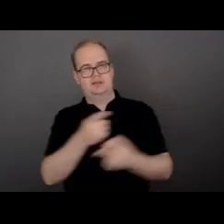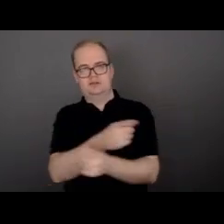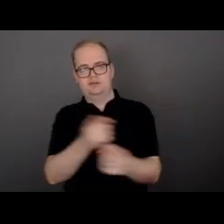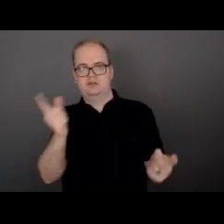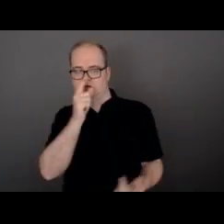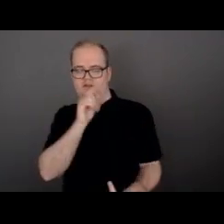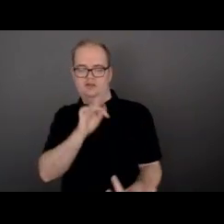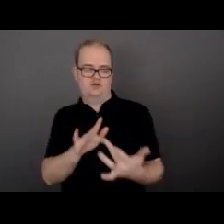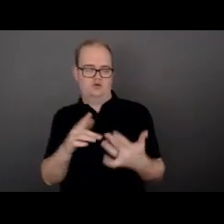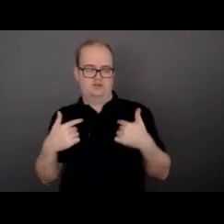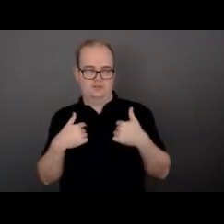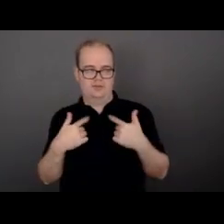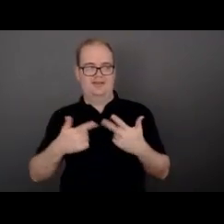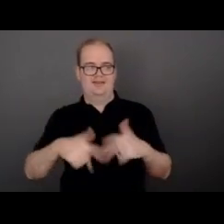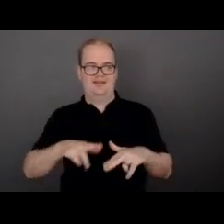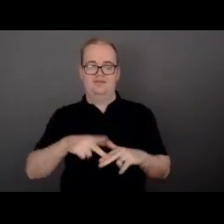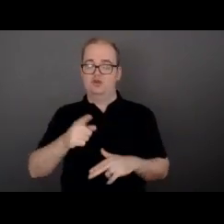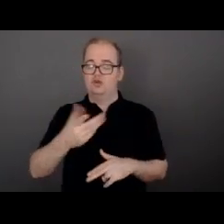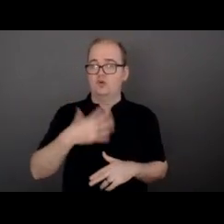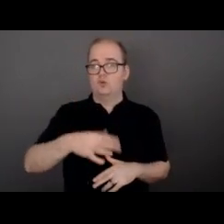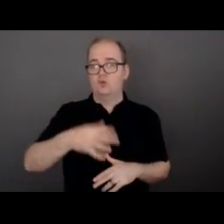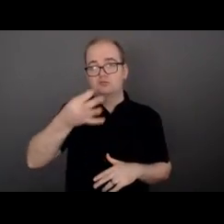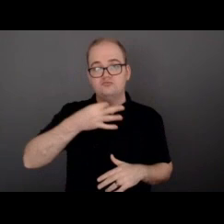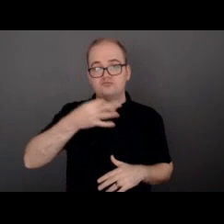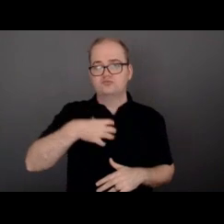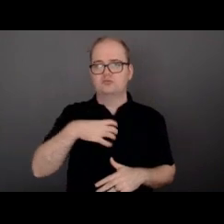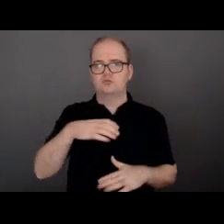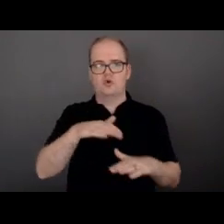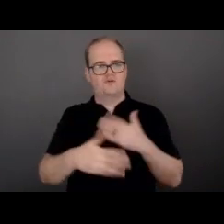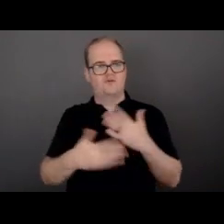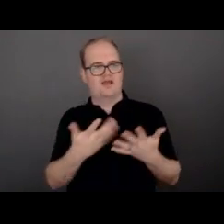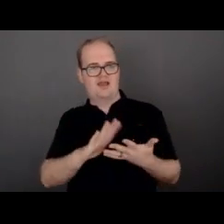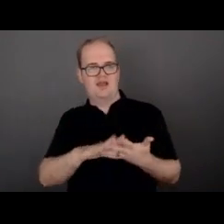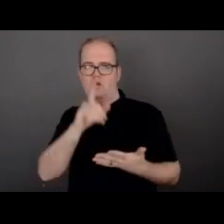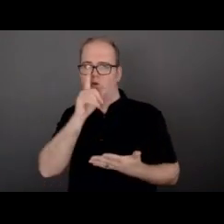if they want to inquire more about becoming a referral partner.